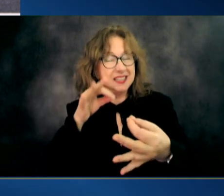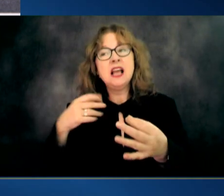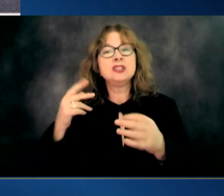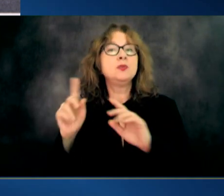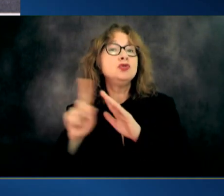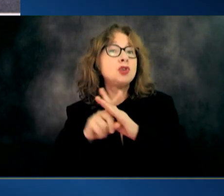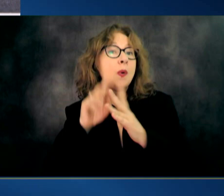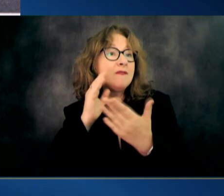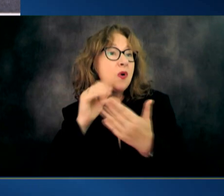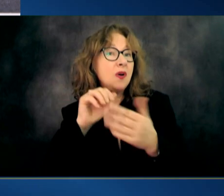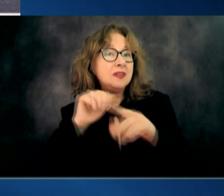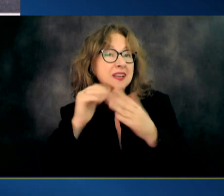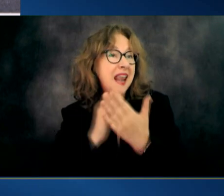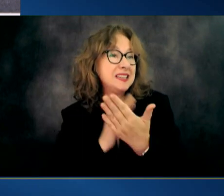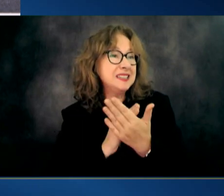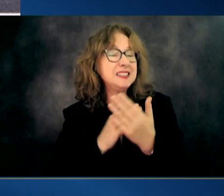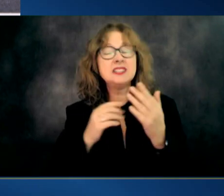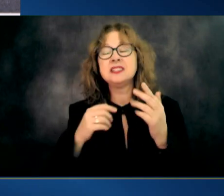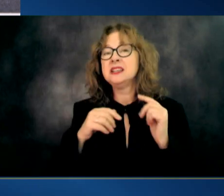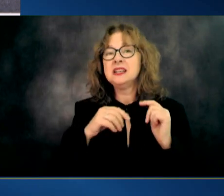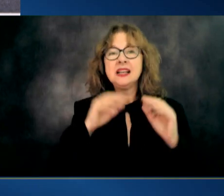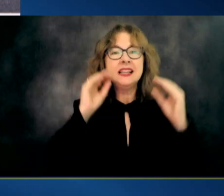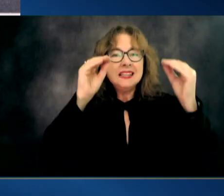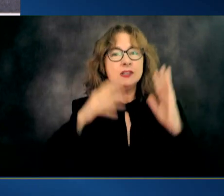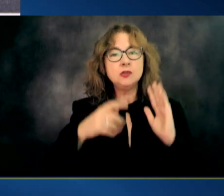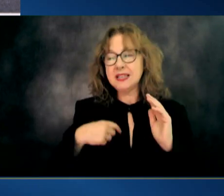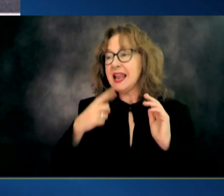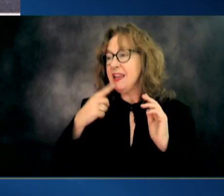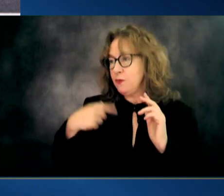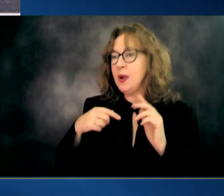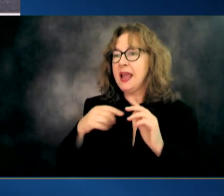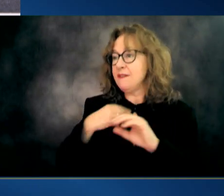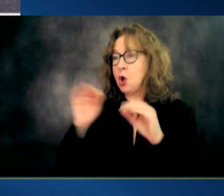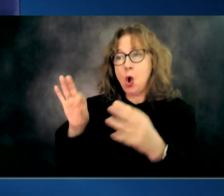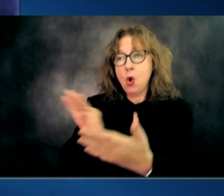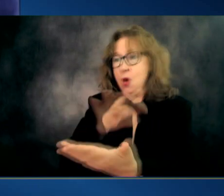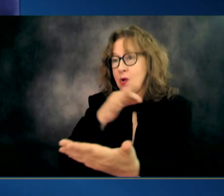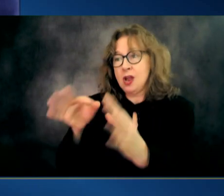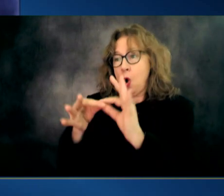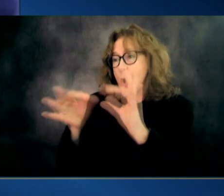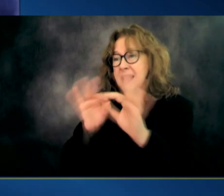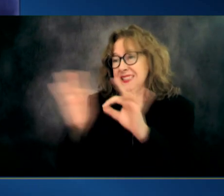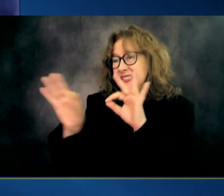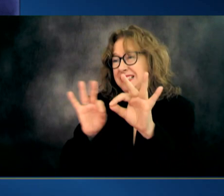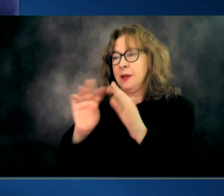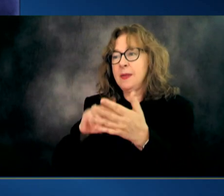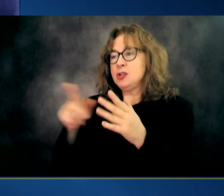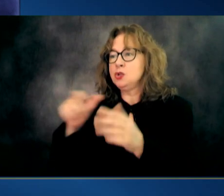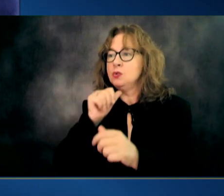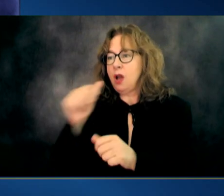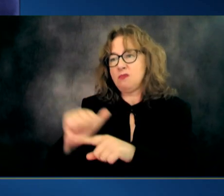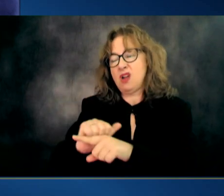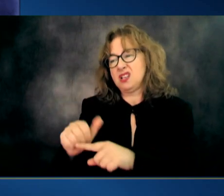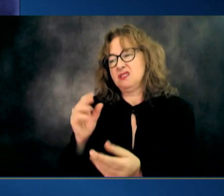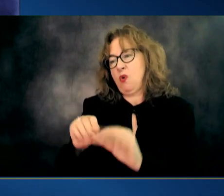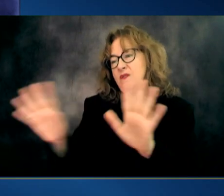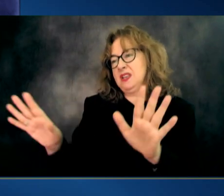If she had comments for us, it means that we practiced and we were here. So, I say that because there's a lot of very good work going on here at HHS,